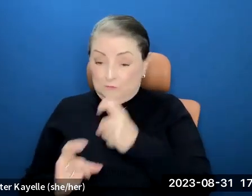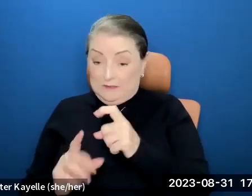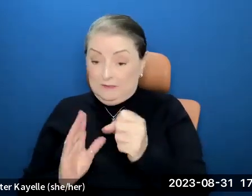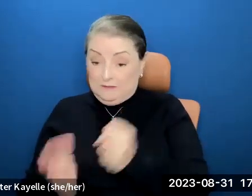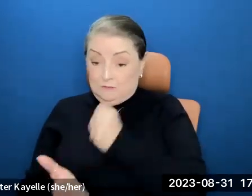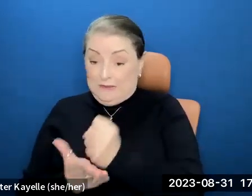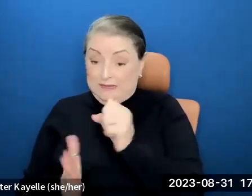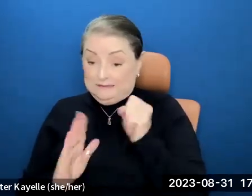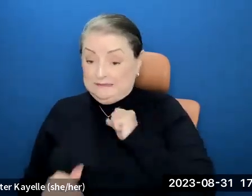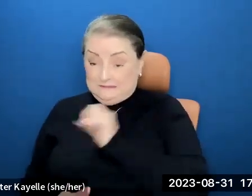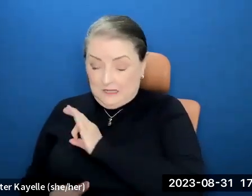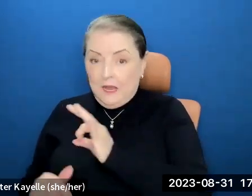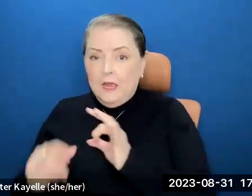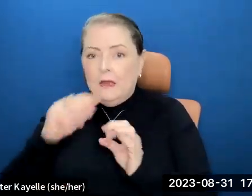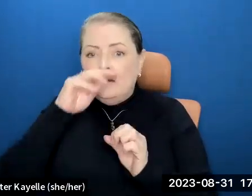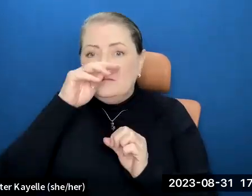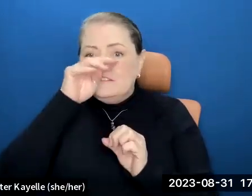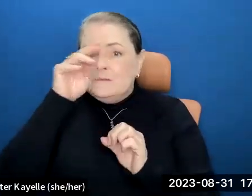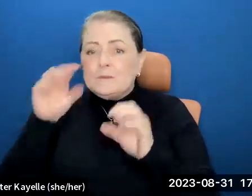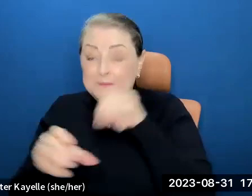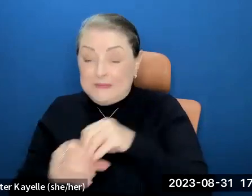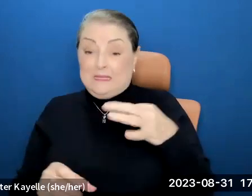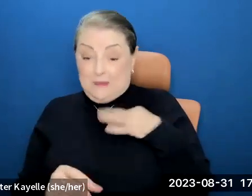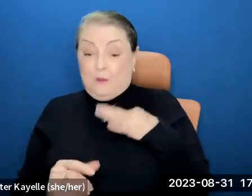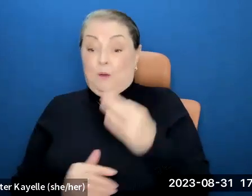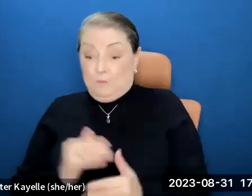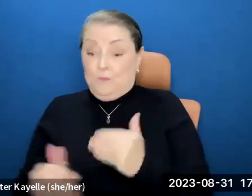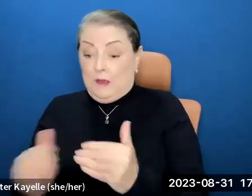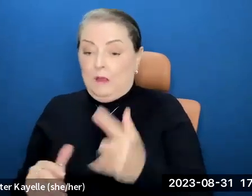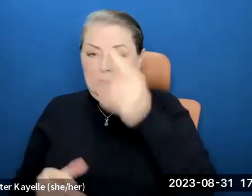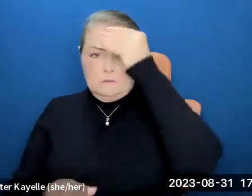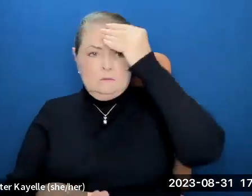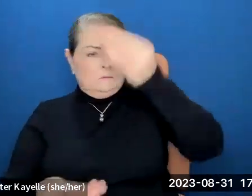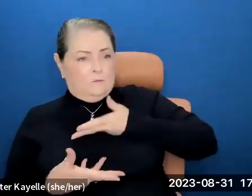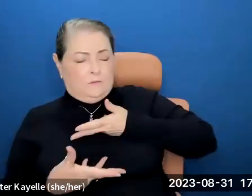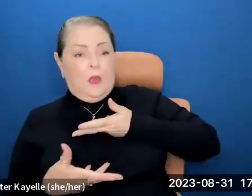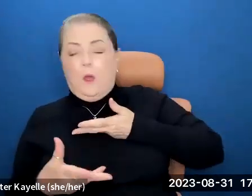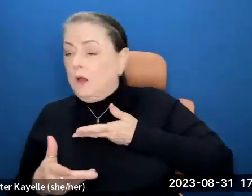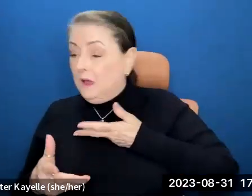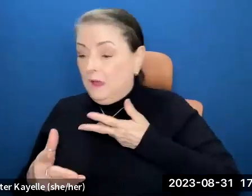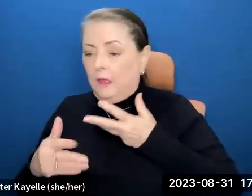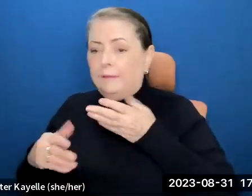like the app like in the application process and then they got notified well after the fact I would